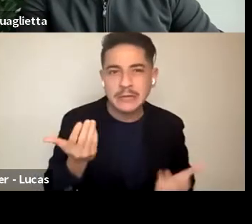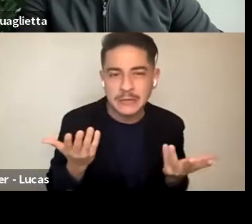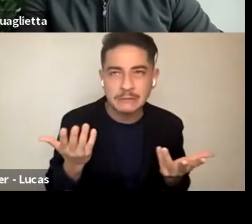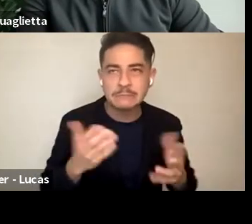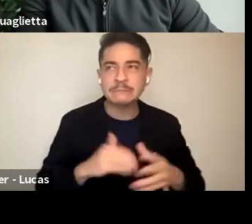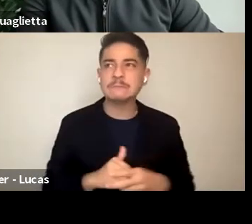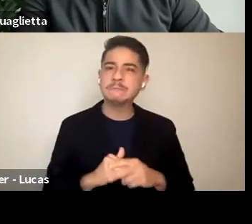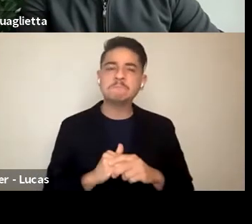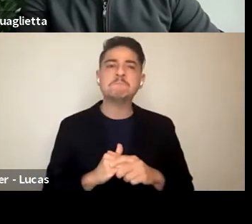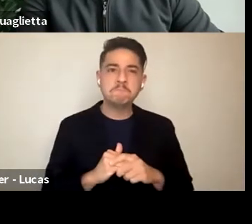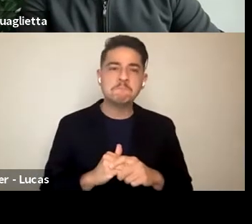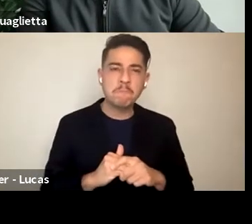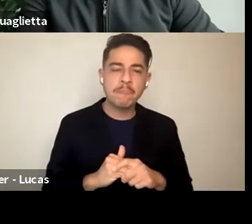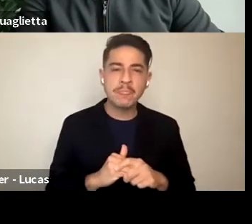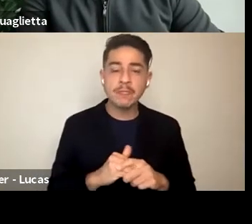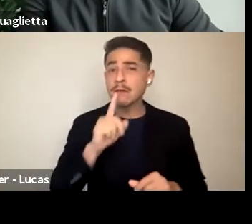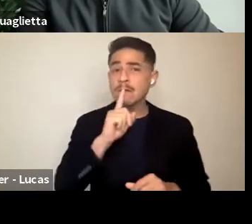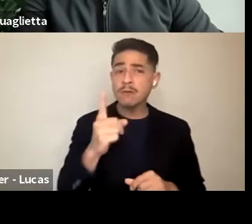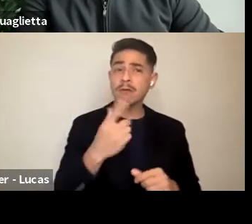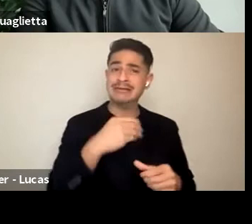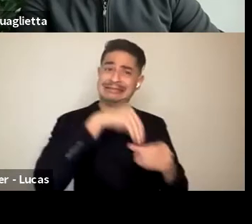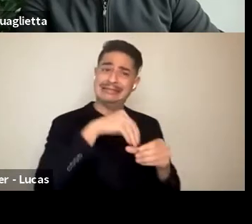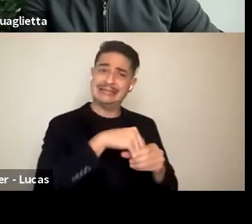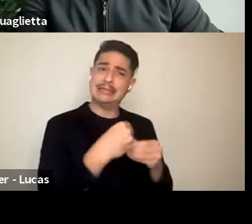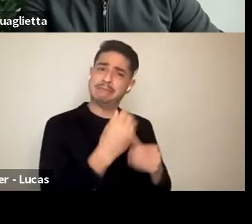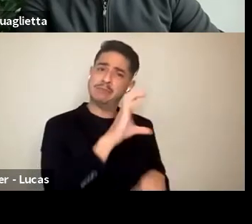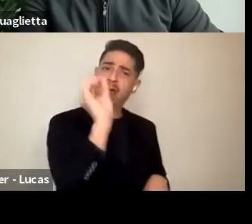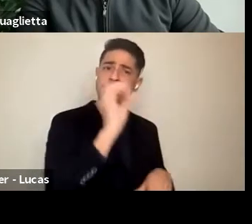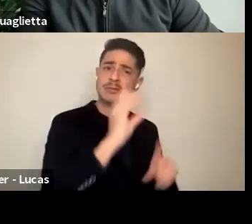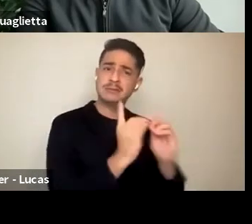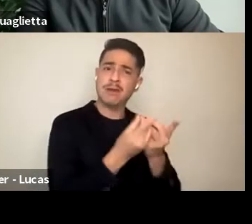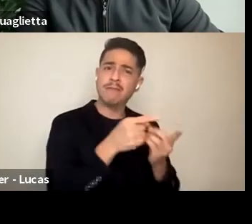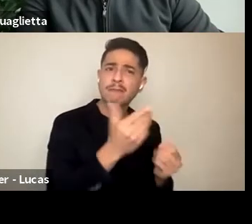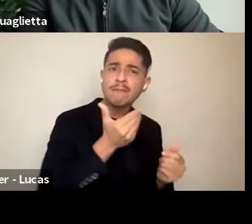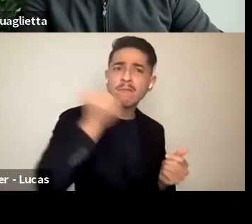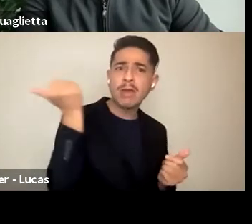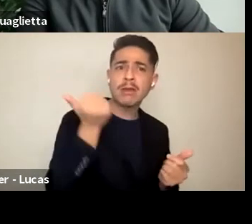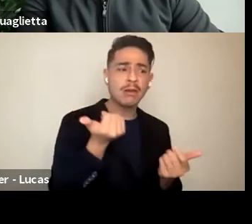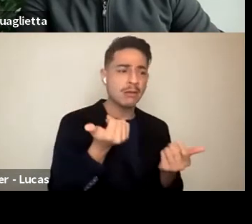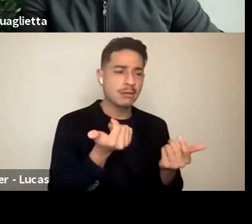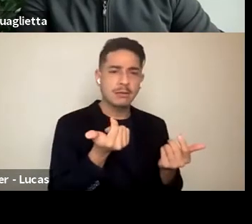The benefit of an in house is all of that irreplaceable institutional